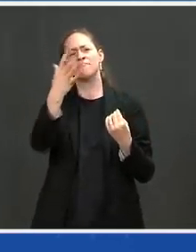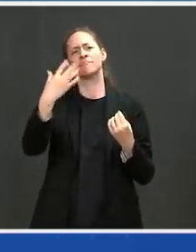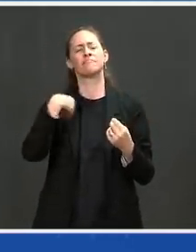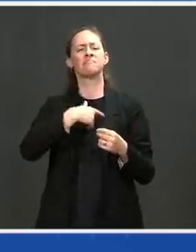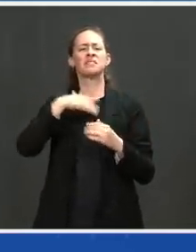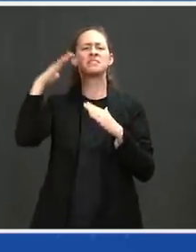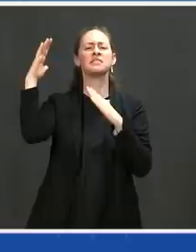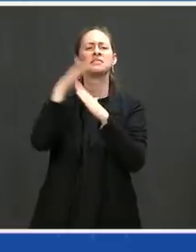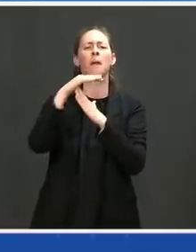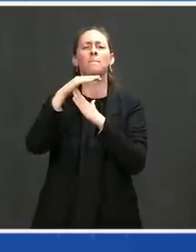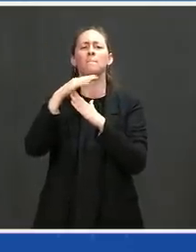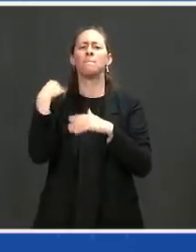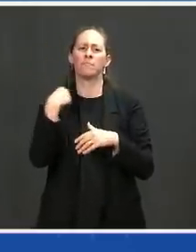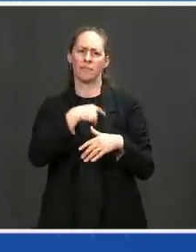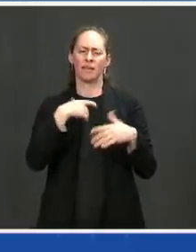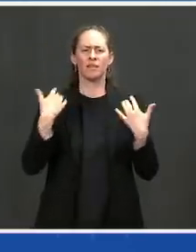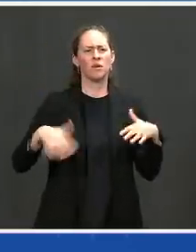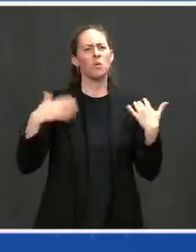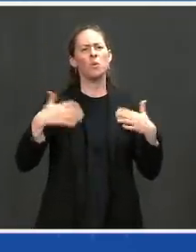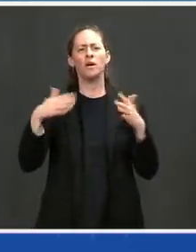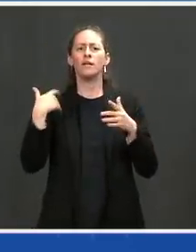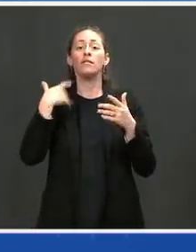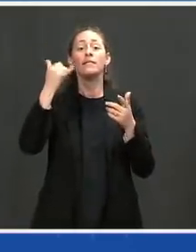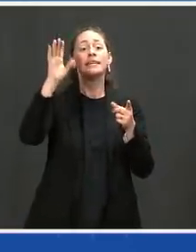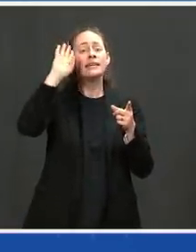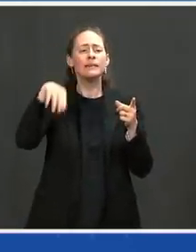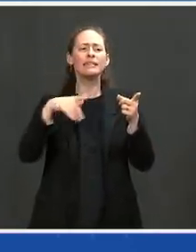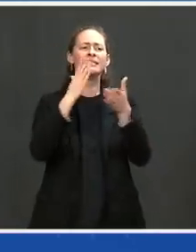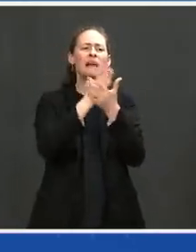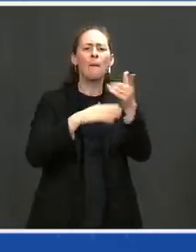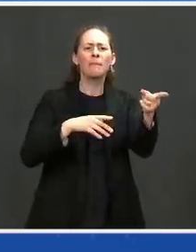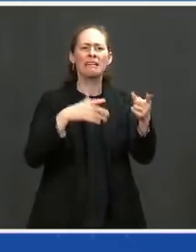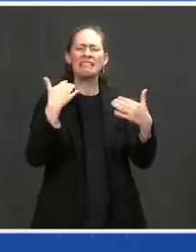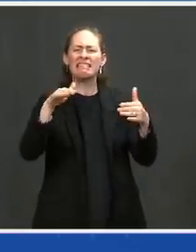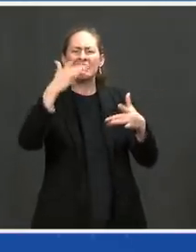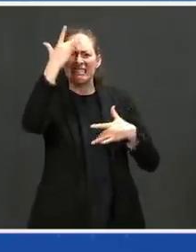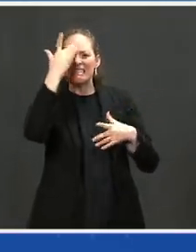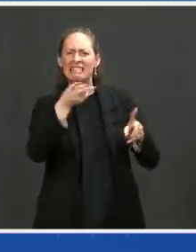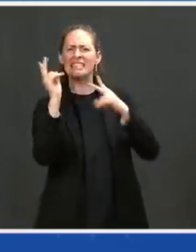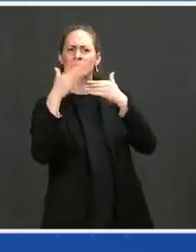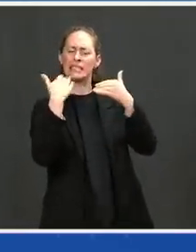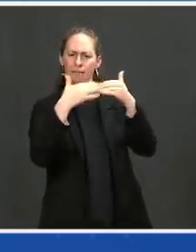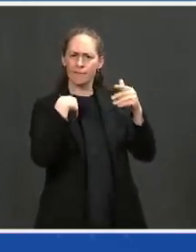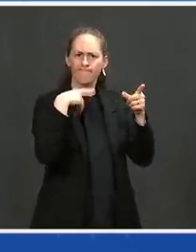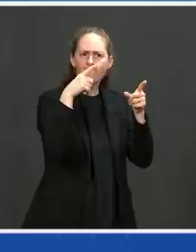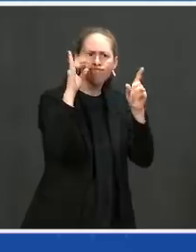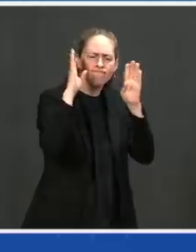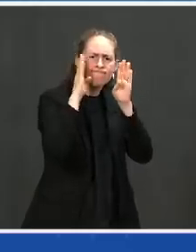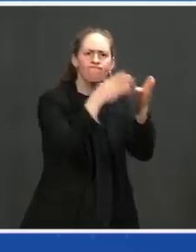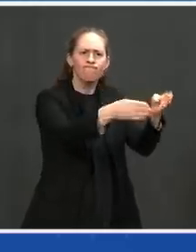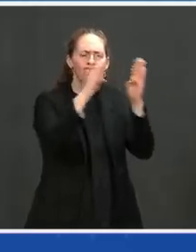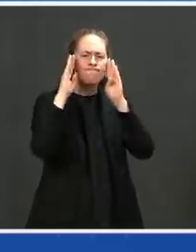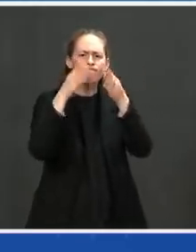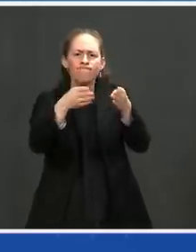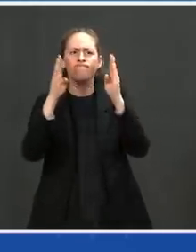the highest-risk communities -- as a consequence of the virus -- by investing an addition $10 billion